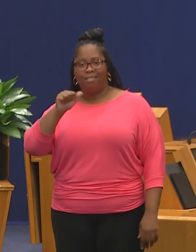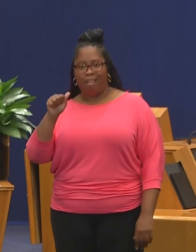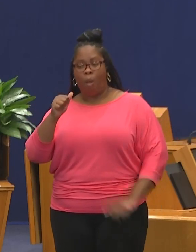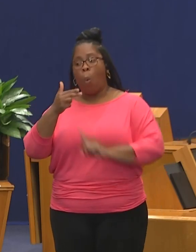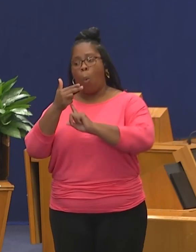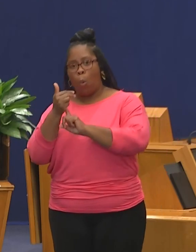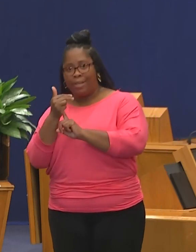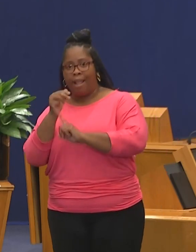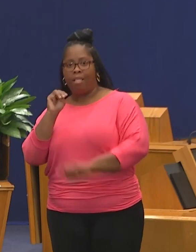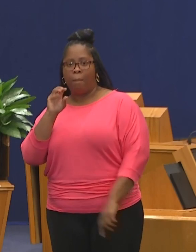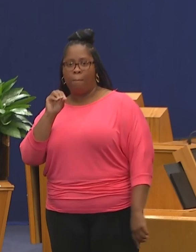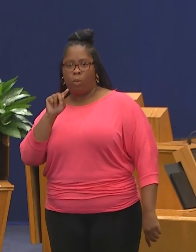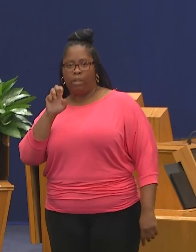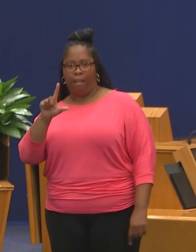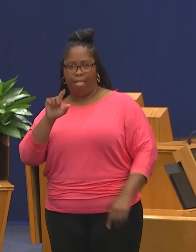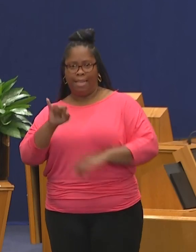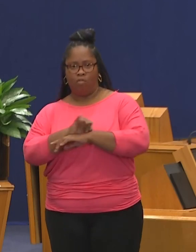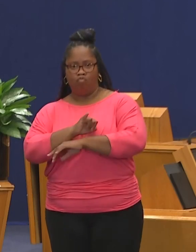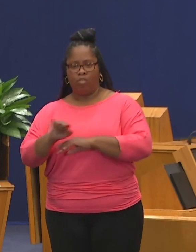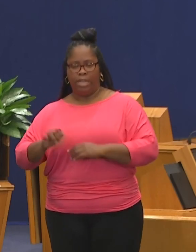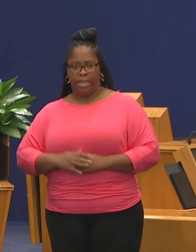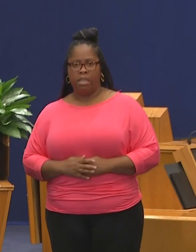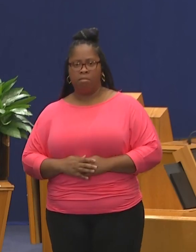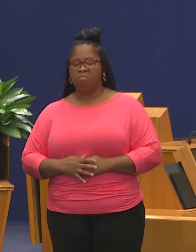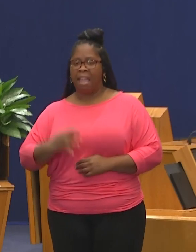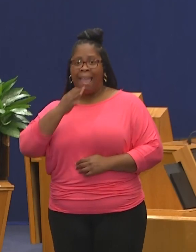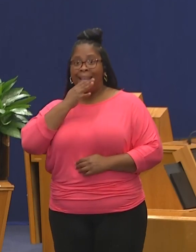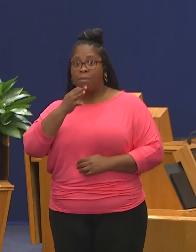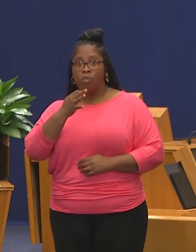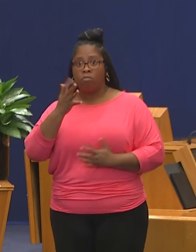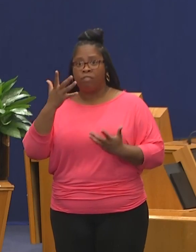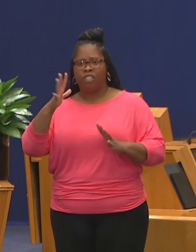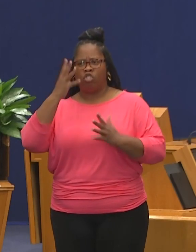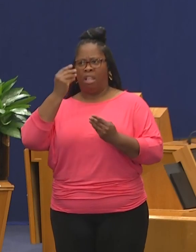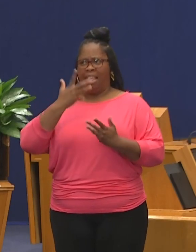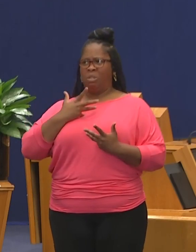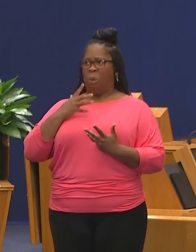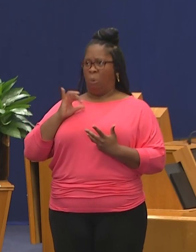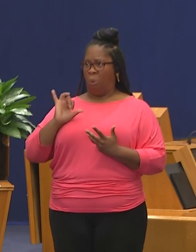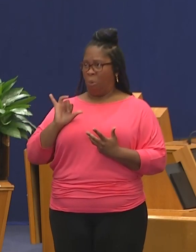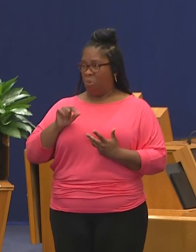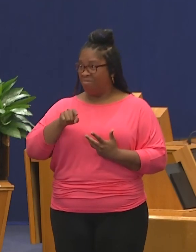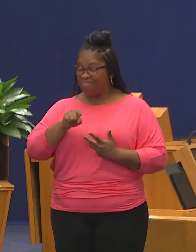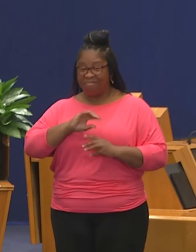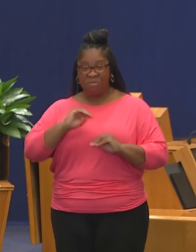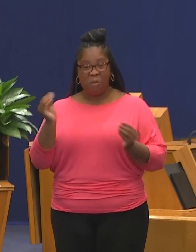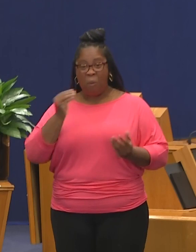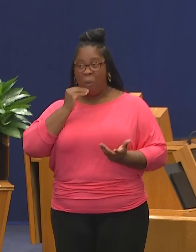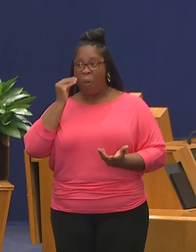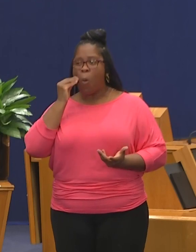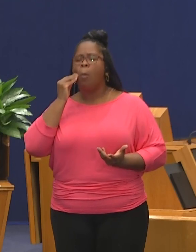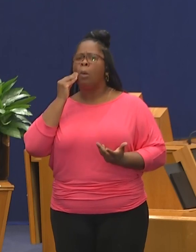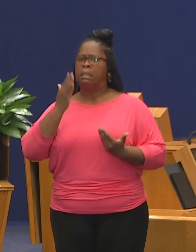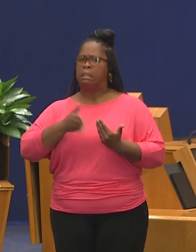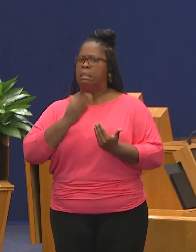HOTEL/MOTEL INDUSTRY. HOMELESSNESS AND HEALTH EXPERTS HAVE SHARED THAT THE UNSHELTERED